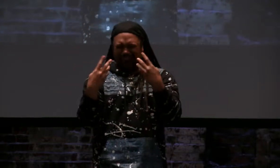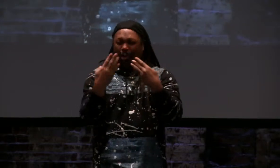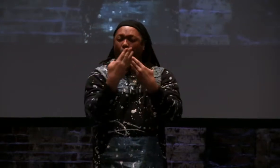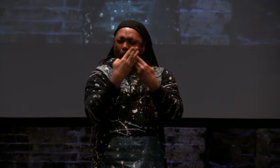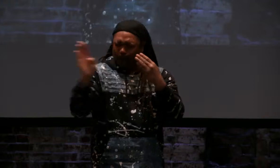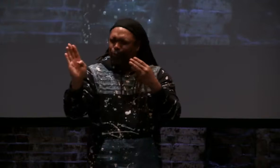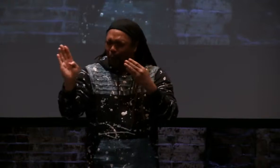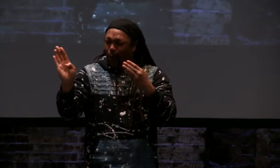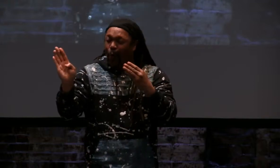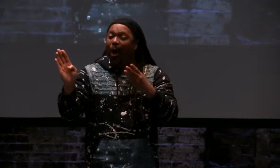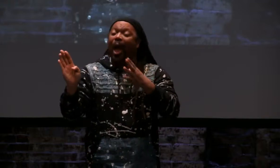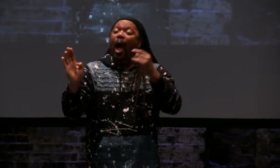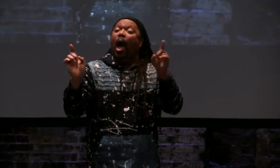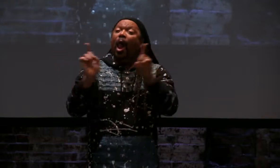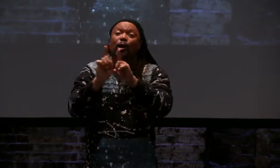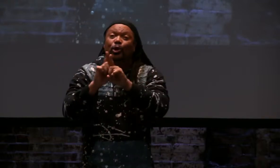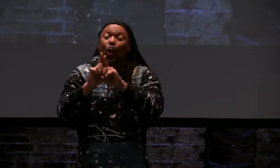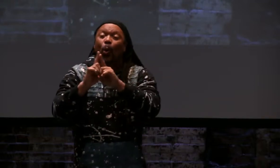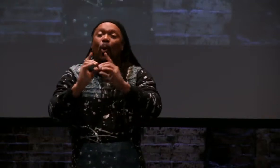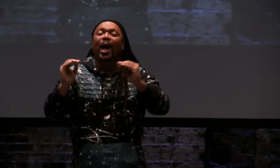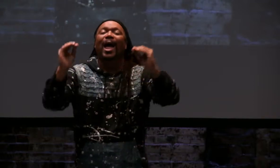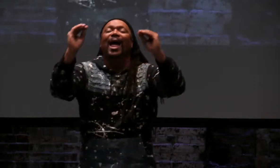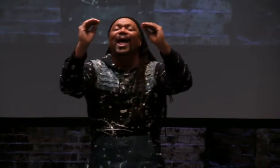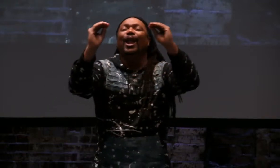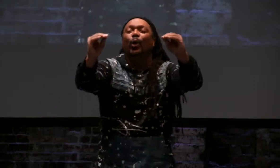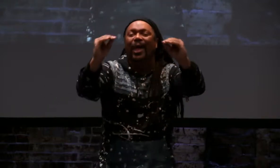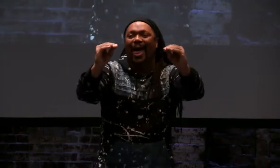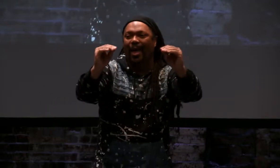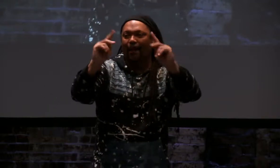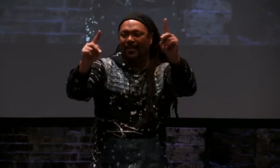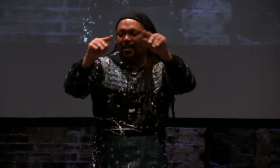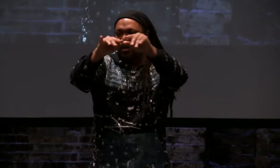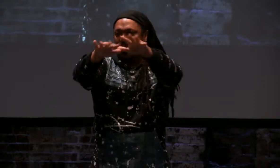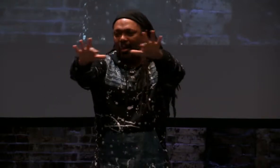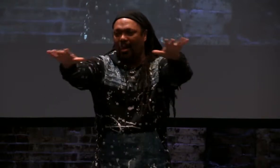to let in the crowd of deaf people and other allies